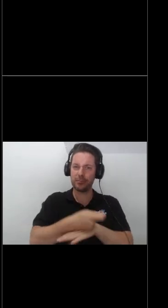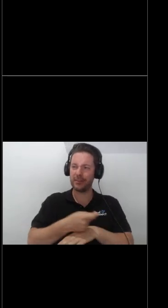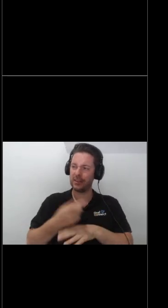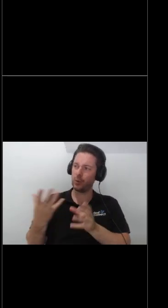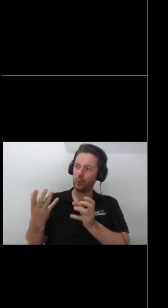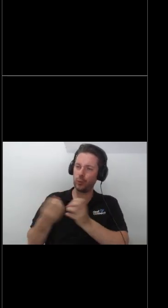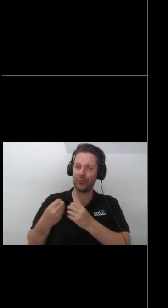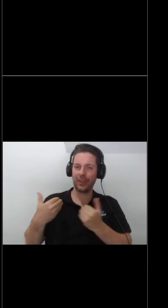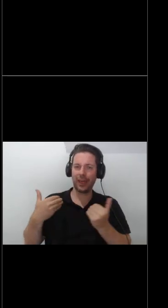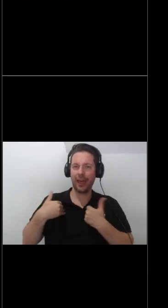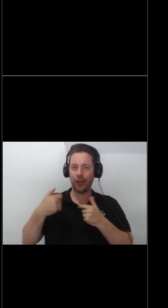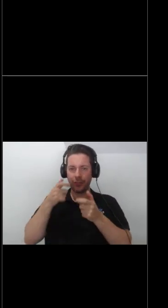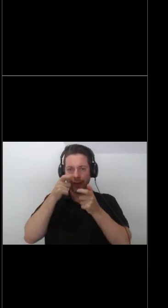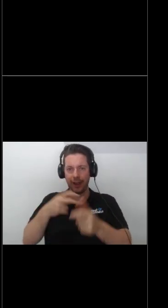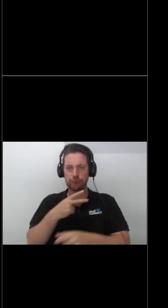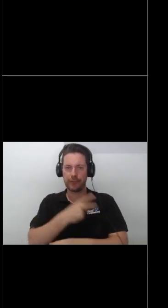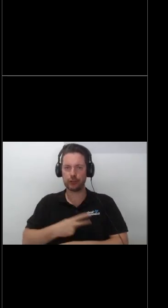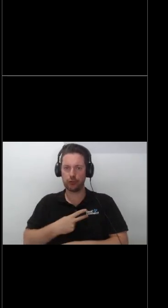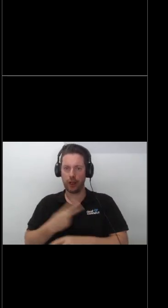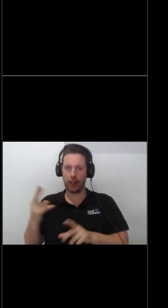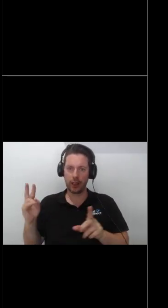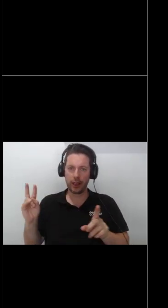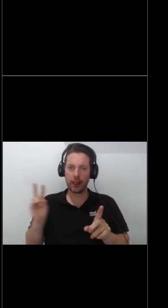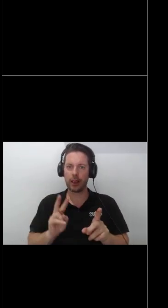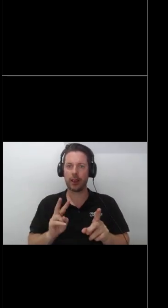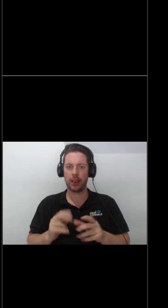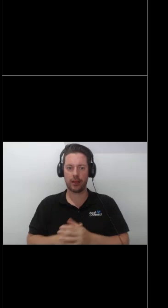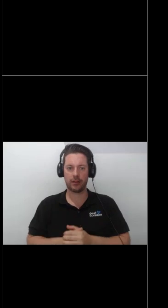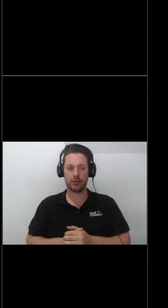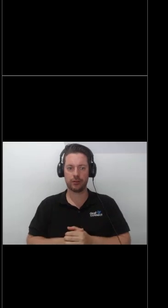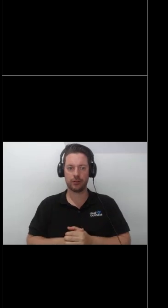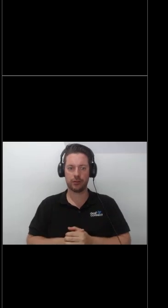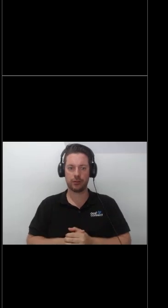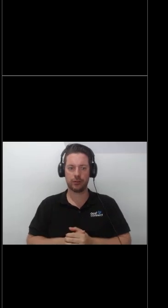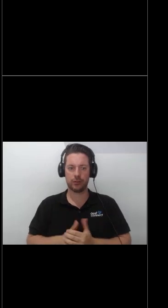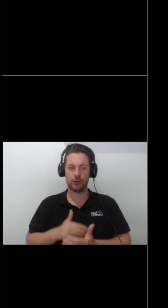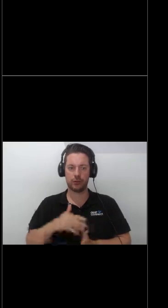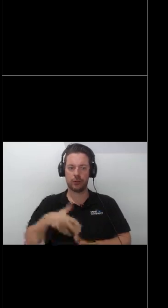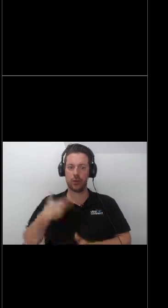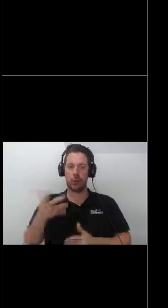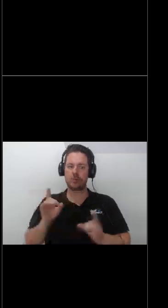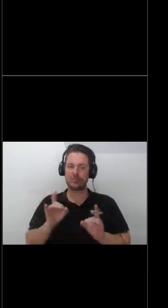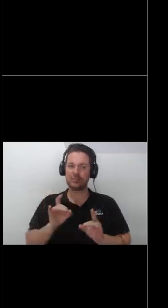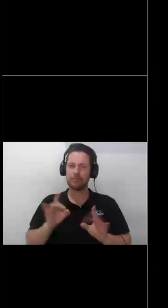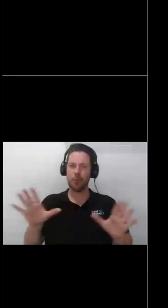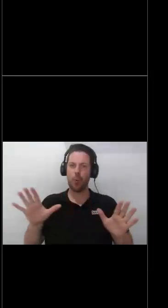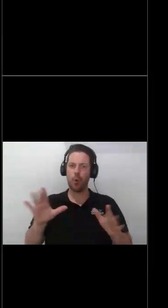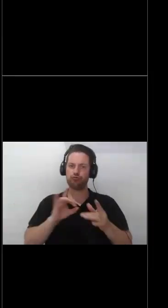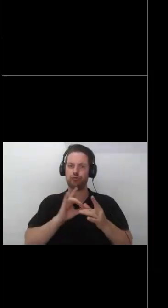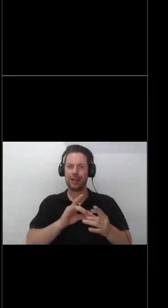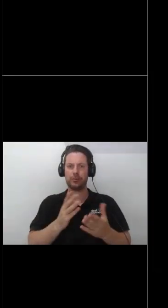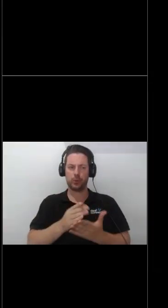and and don't damage the relationship because I think the that anyone who practices in